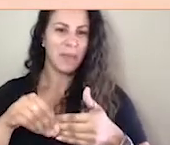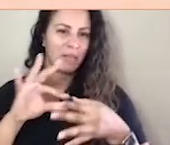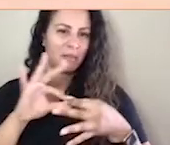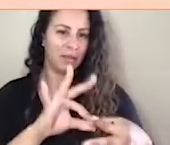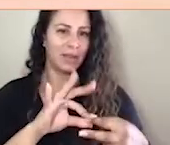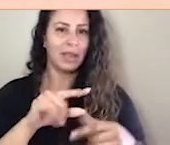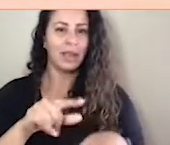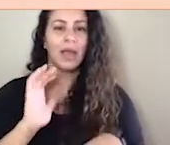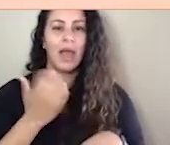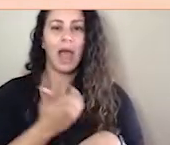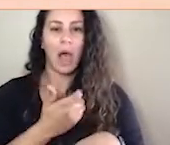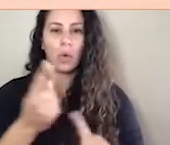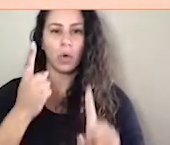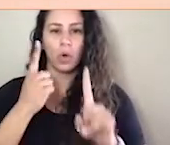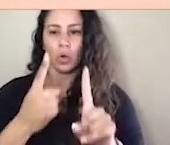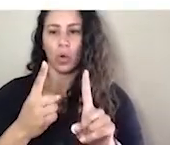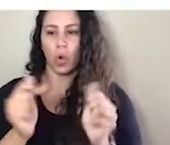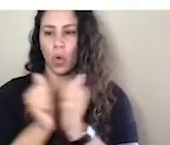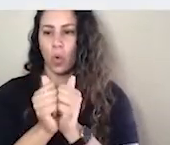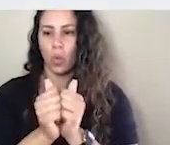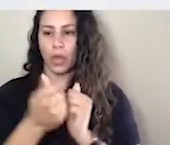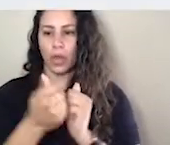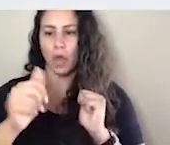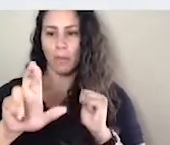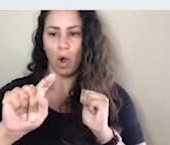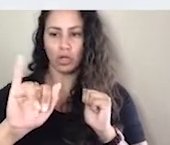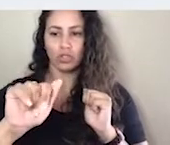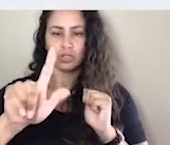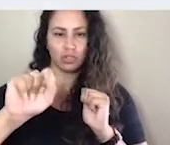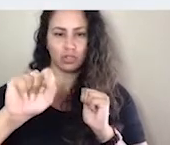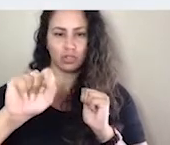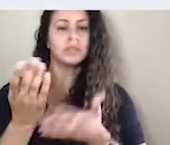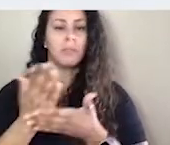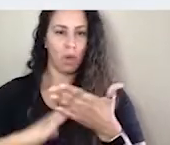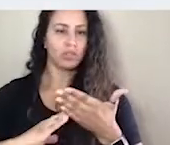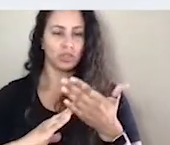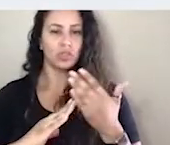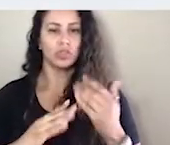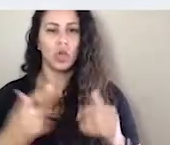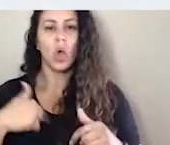SO ON OUR PREVIOUS THEMES WE HAD A LOT OF FEEDBACK THAT